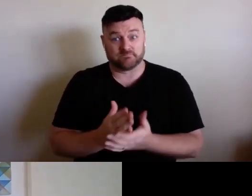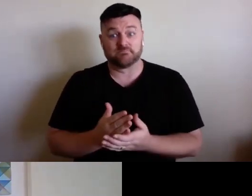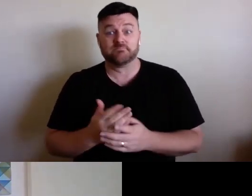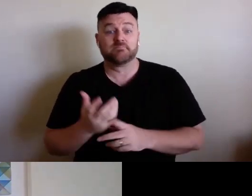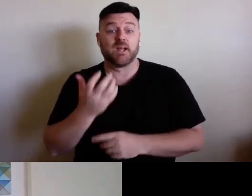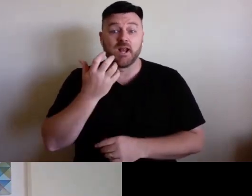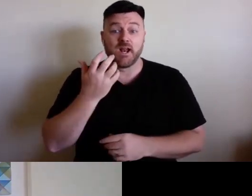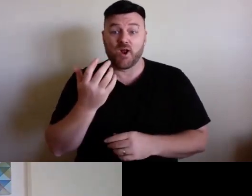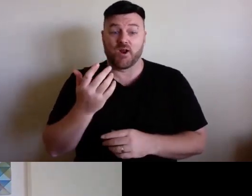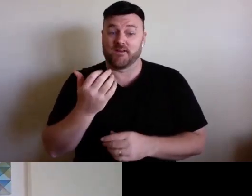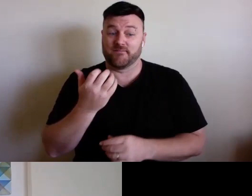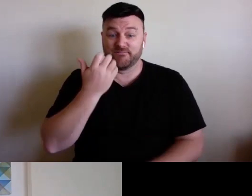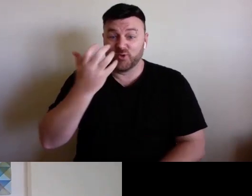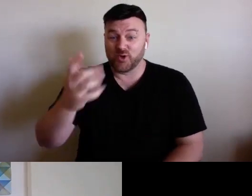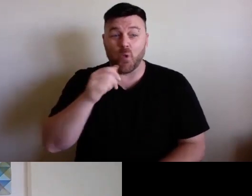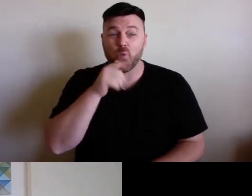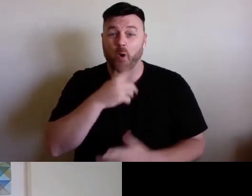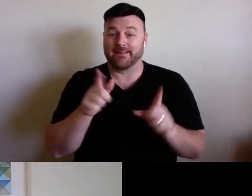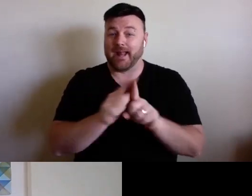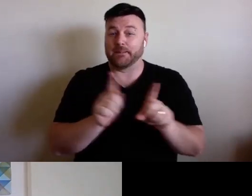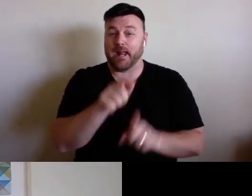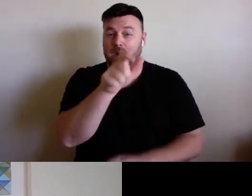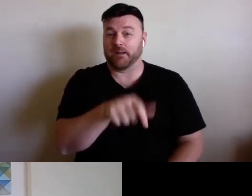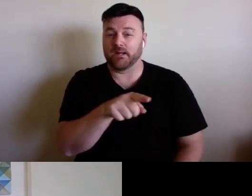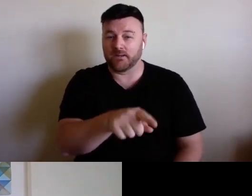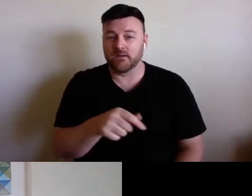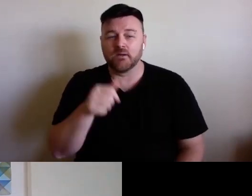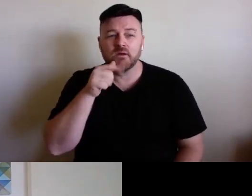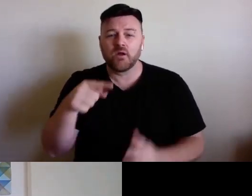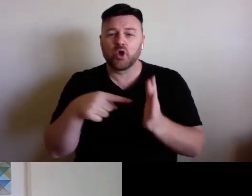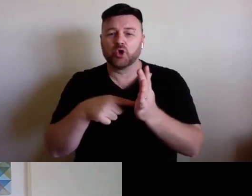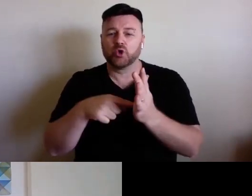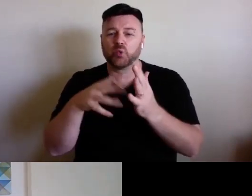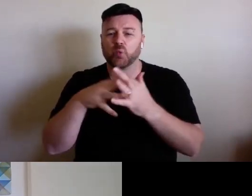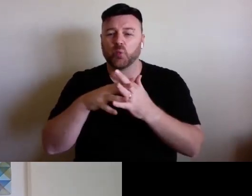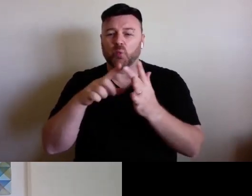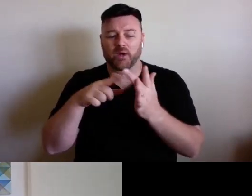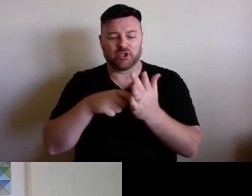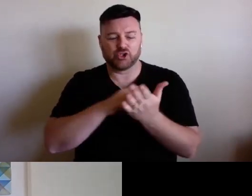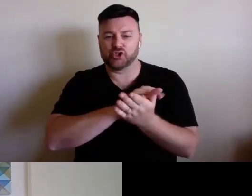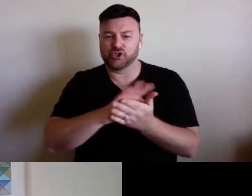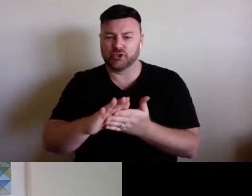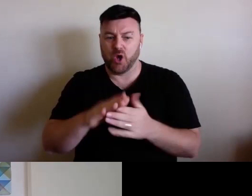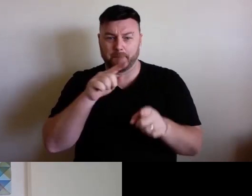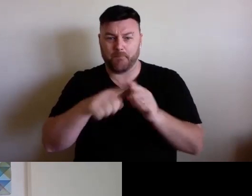Twitch, where the average age is 21 - you've got to find the right voice for something like that. They're not going to be interested in what I've